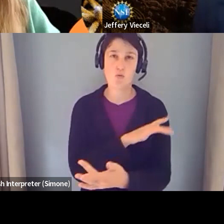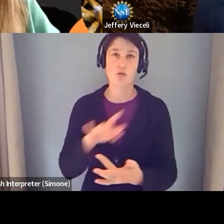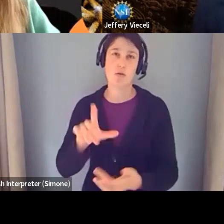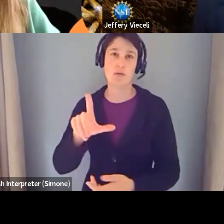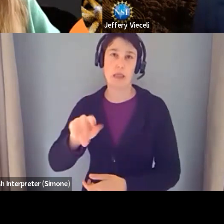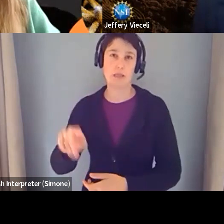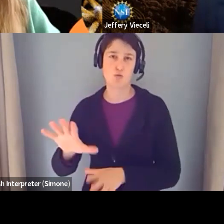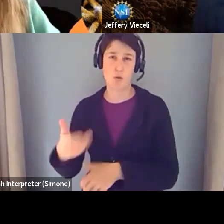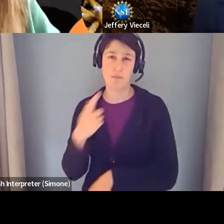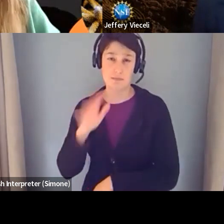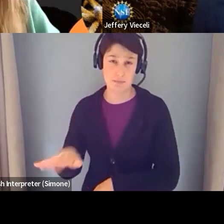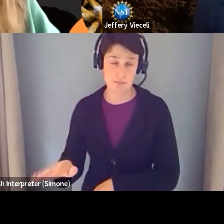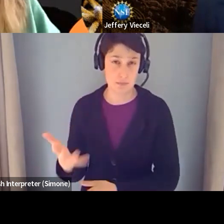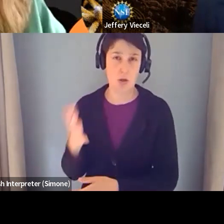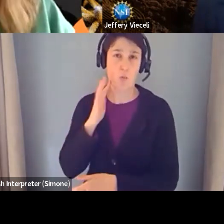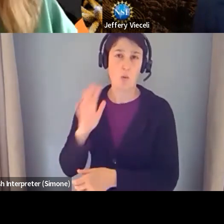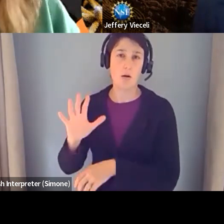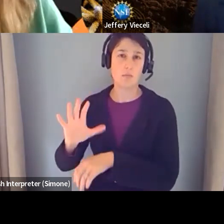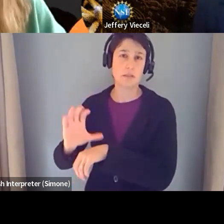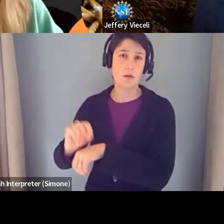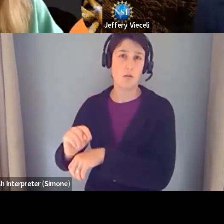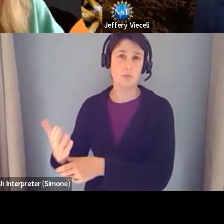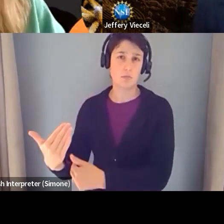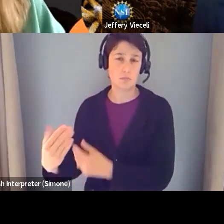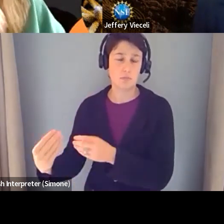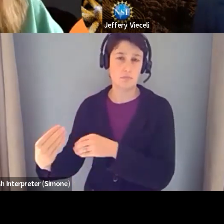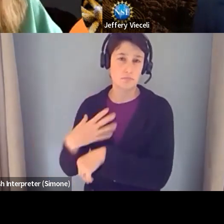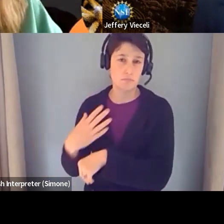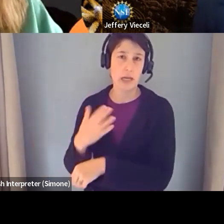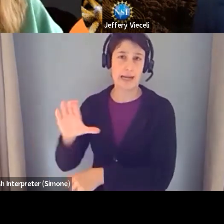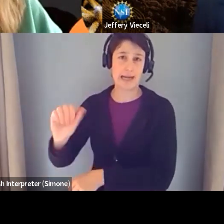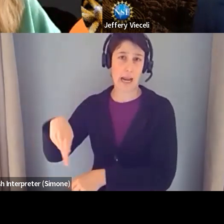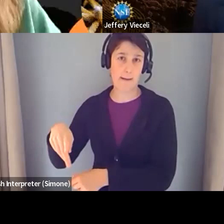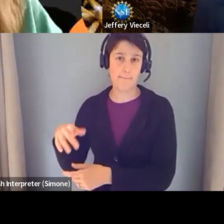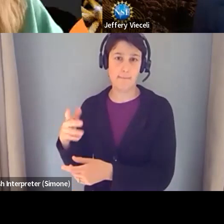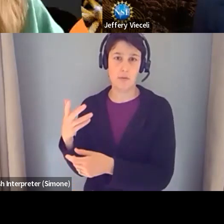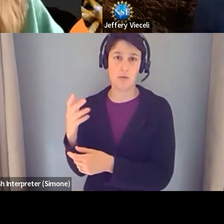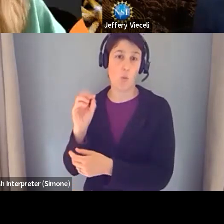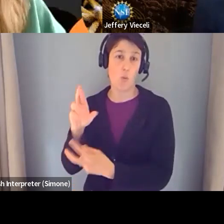And we will consult with CAP about -- or RAM about several, you know,